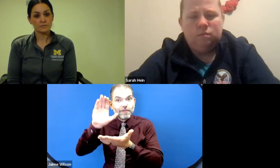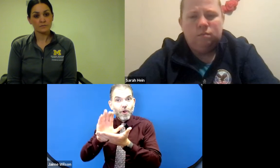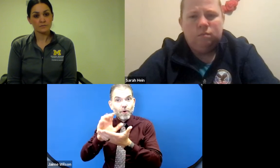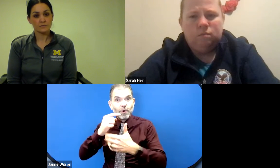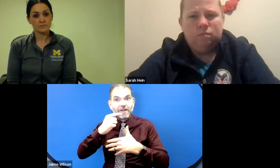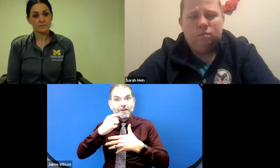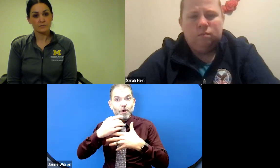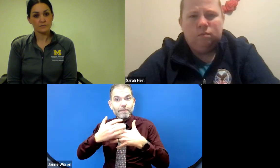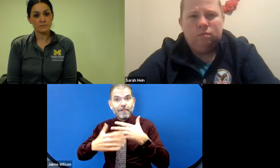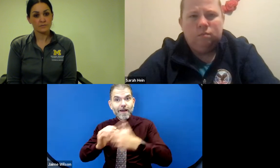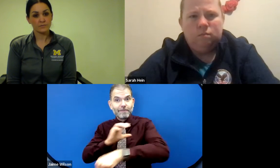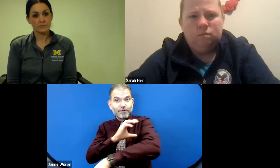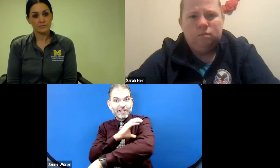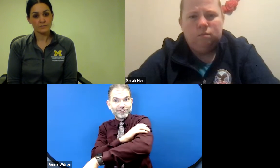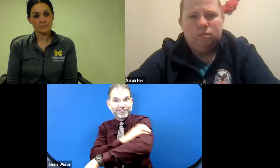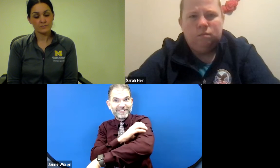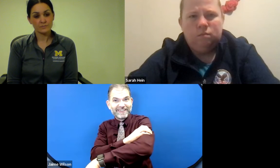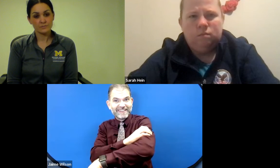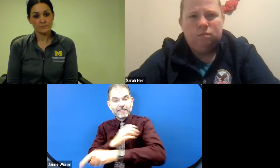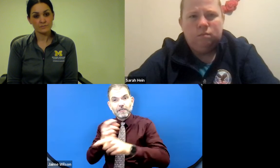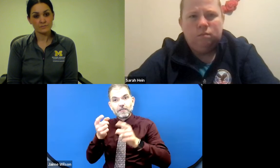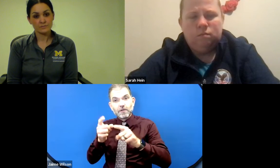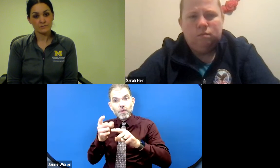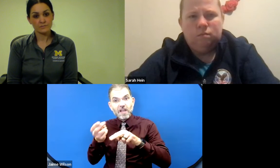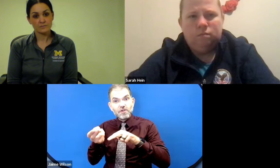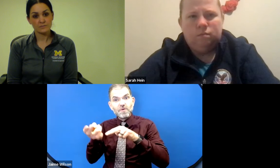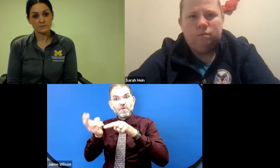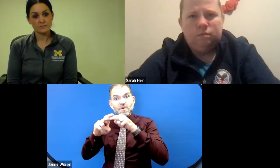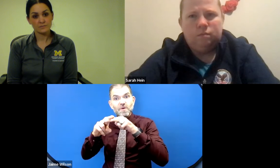ASL Interpreter: diffuse throughout our body. ASL Interpreter: it lowers our blood pressure